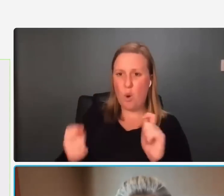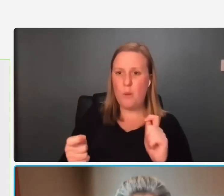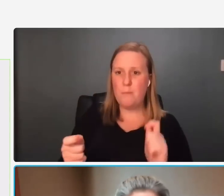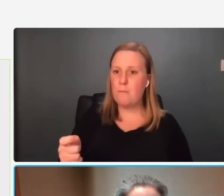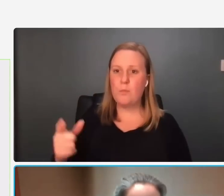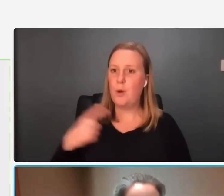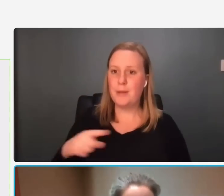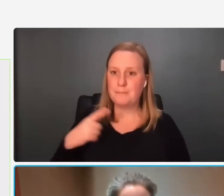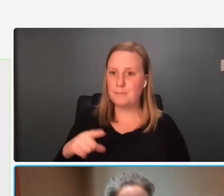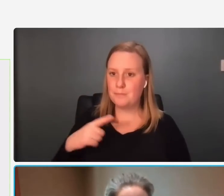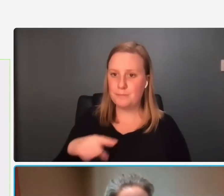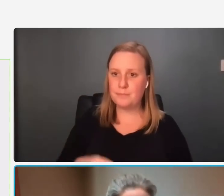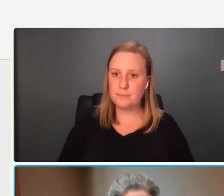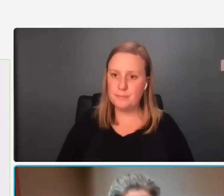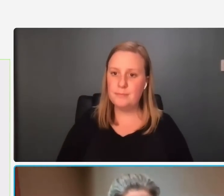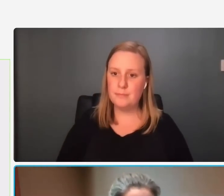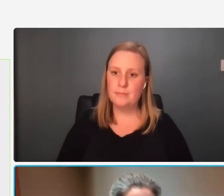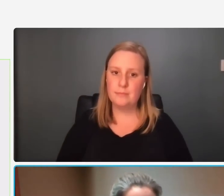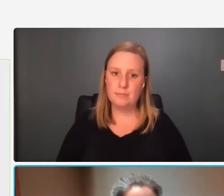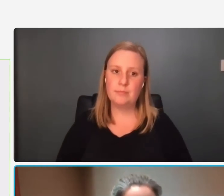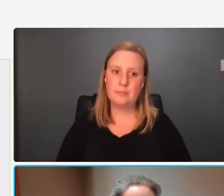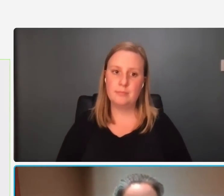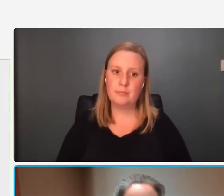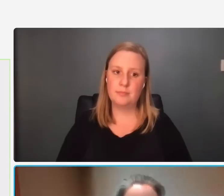together and reforming the current arrangements?